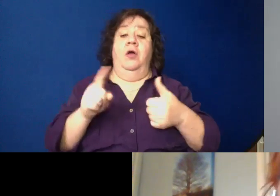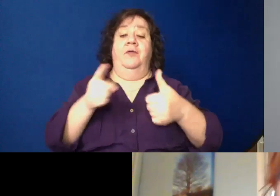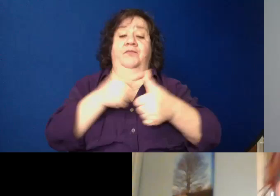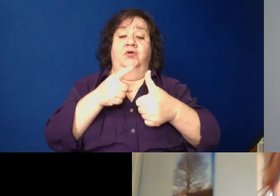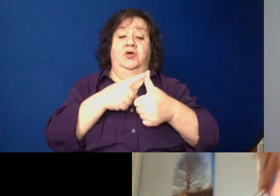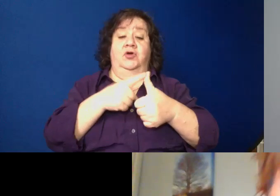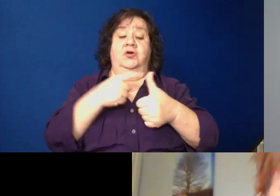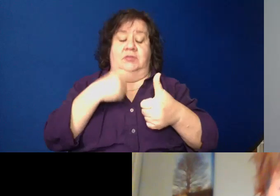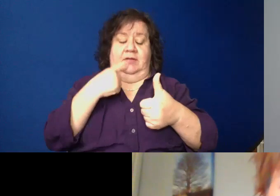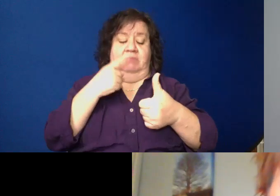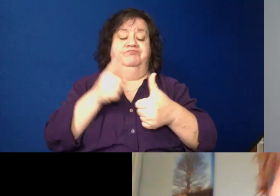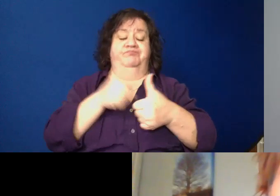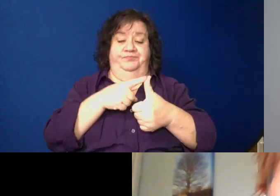you'll see i'm typing our